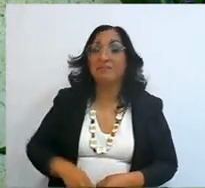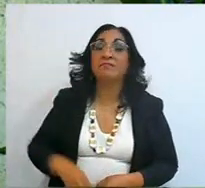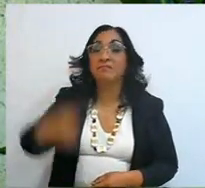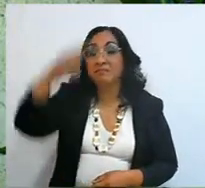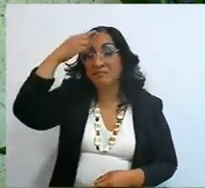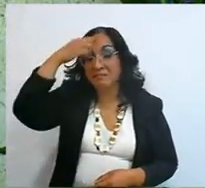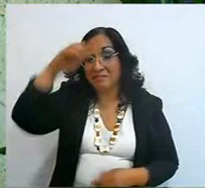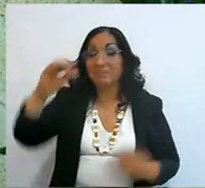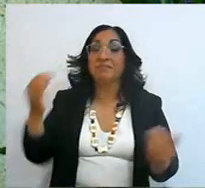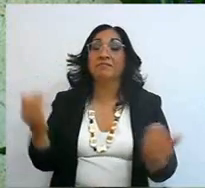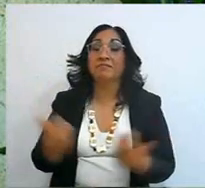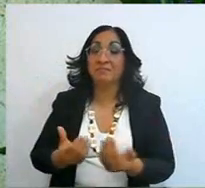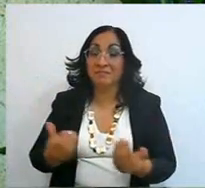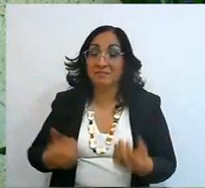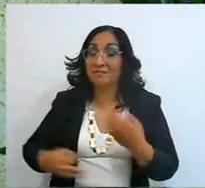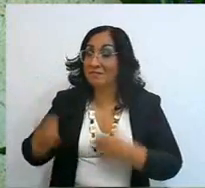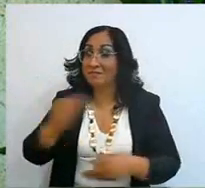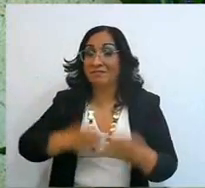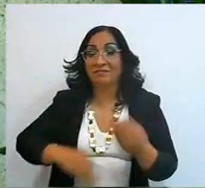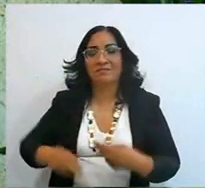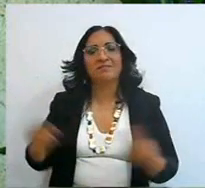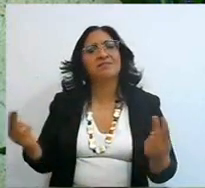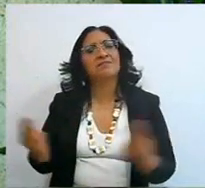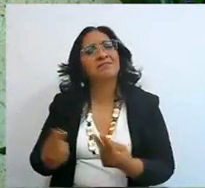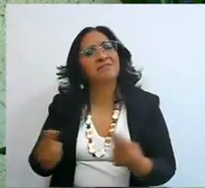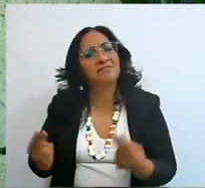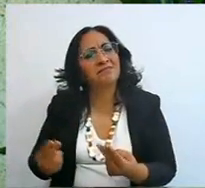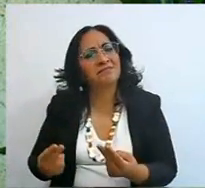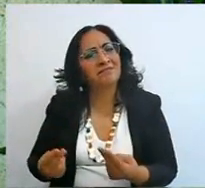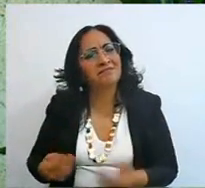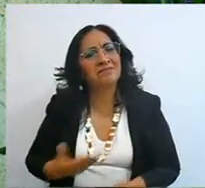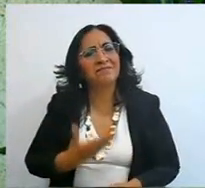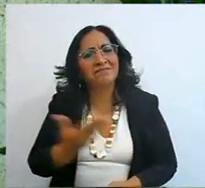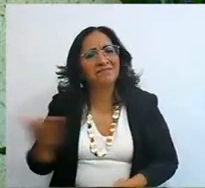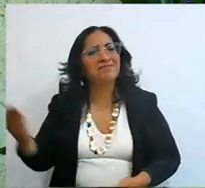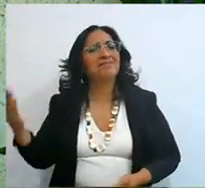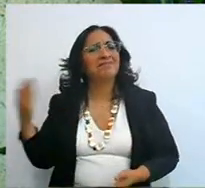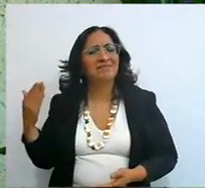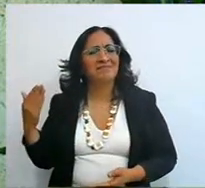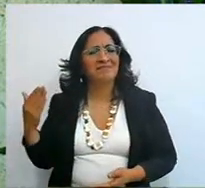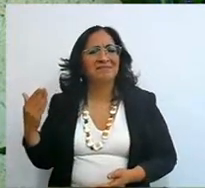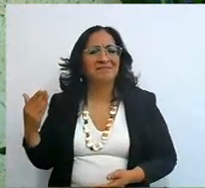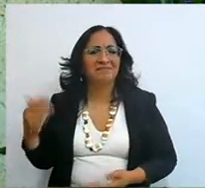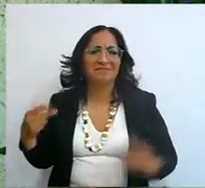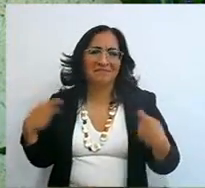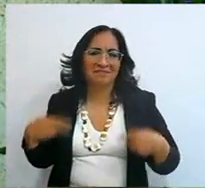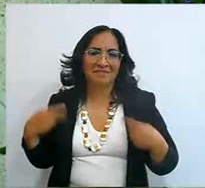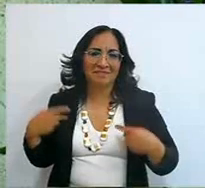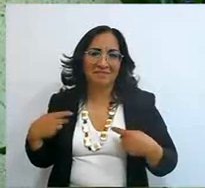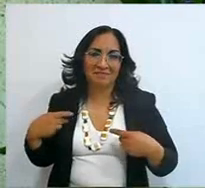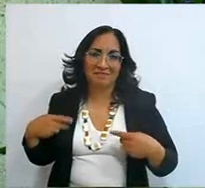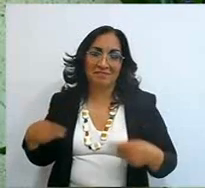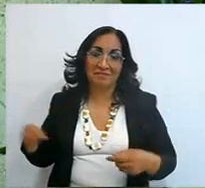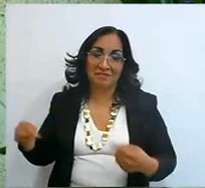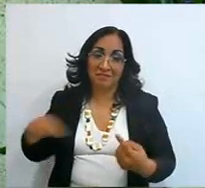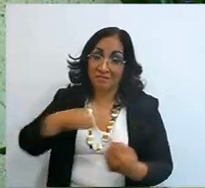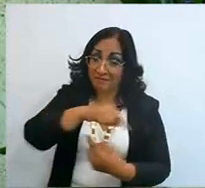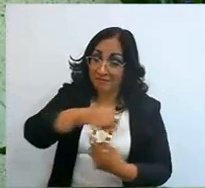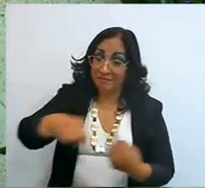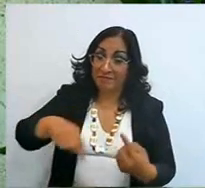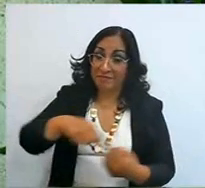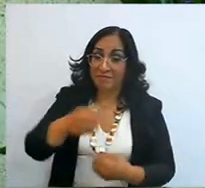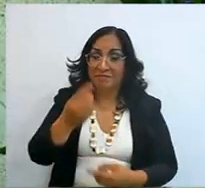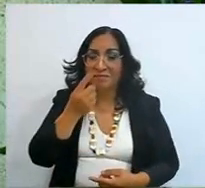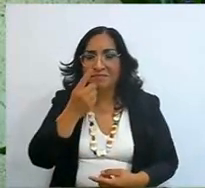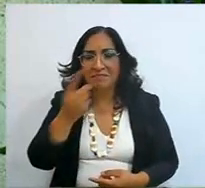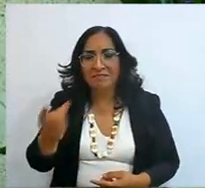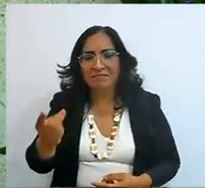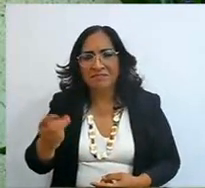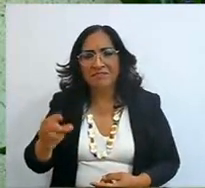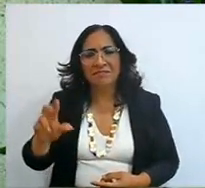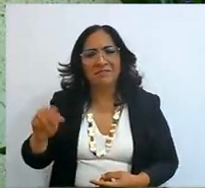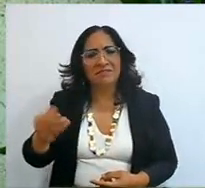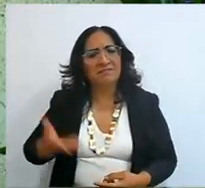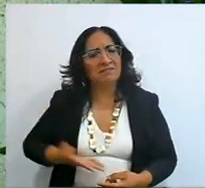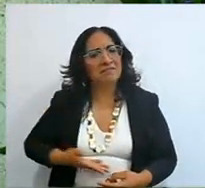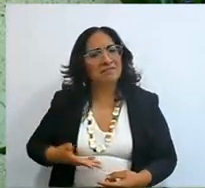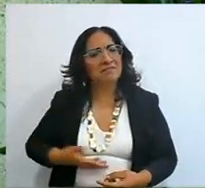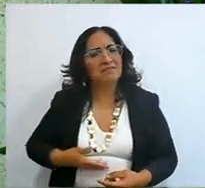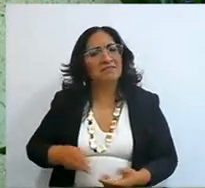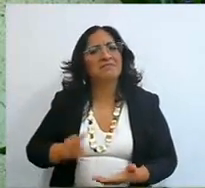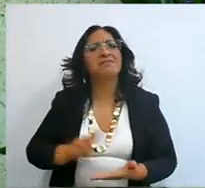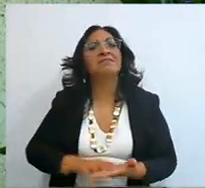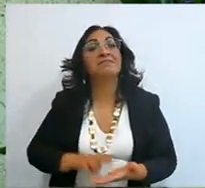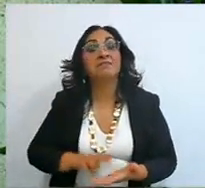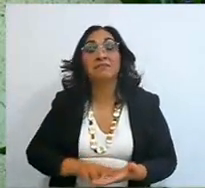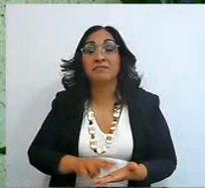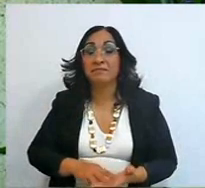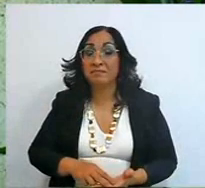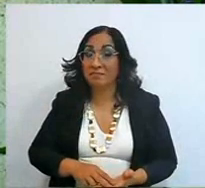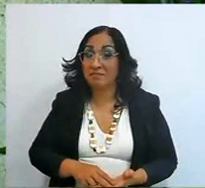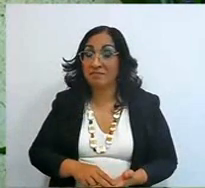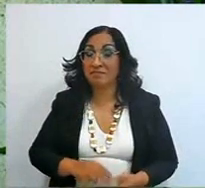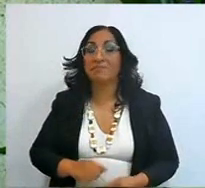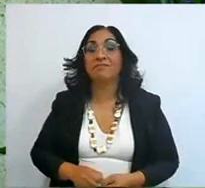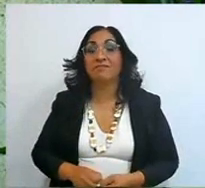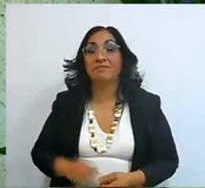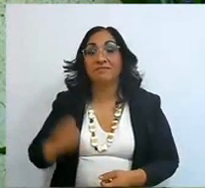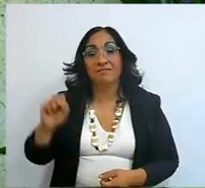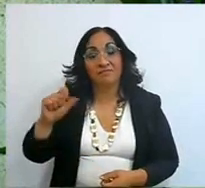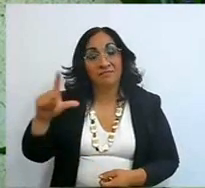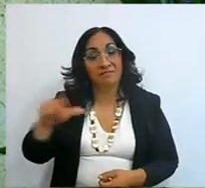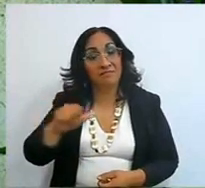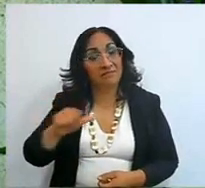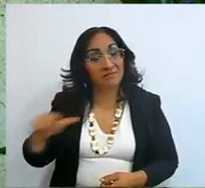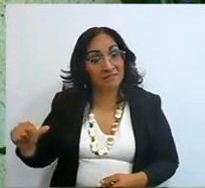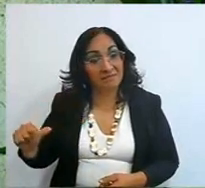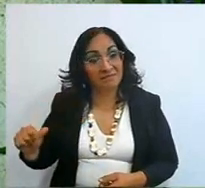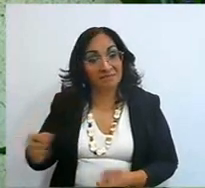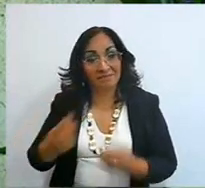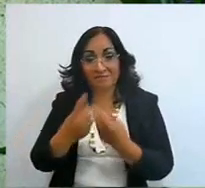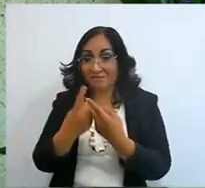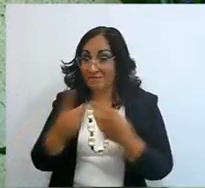they made her feel like she was worthless in another time, I'm going to talk, she divorced that person,